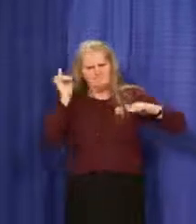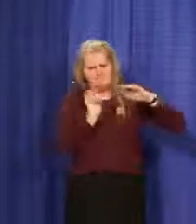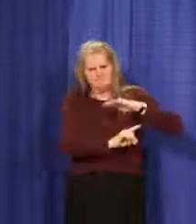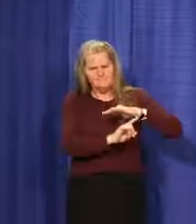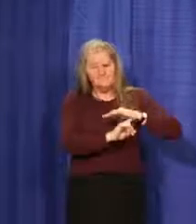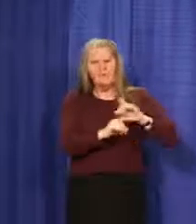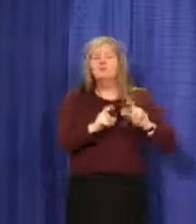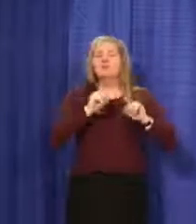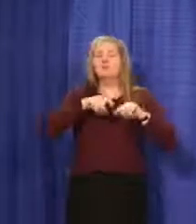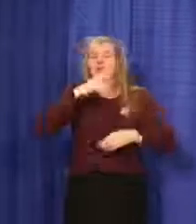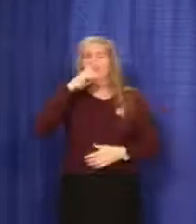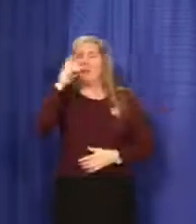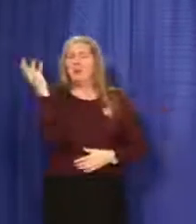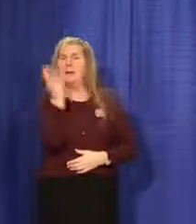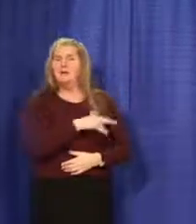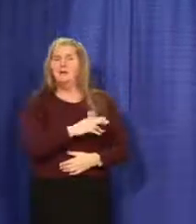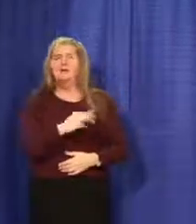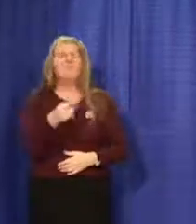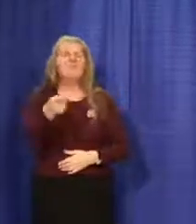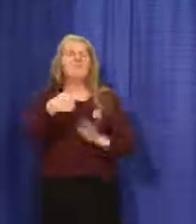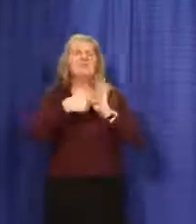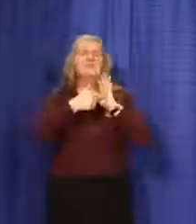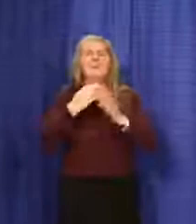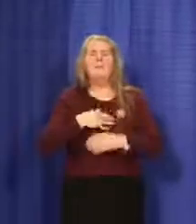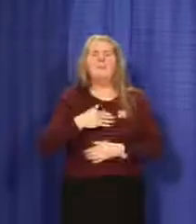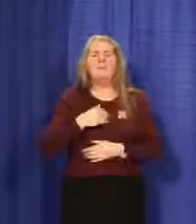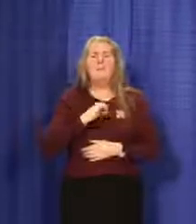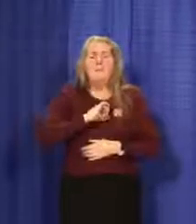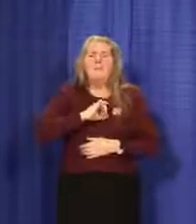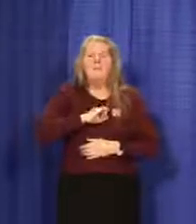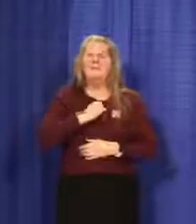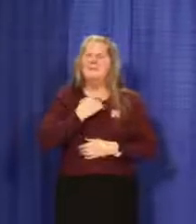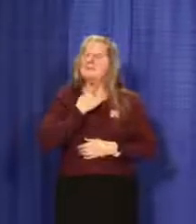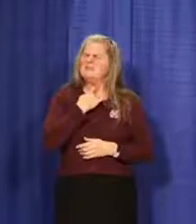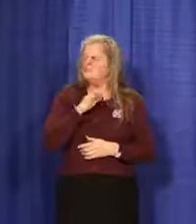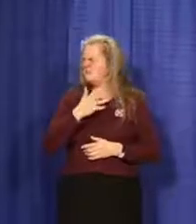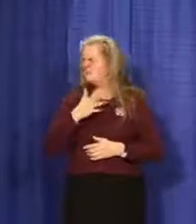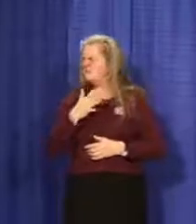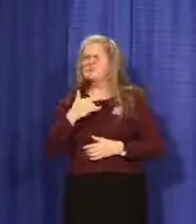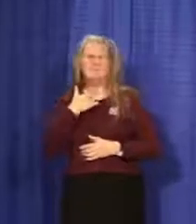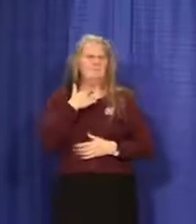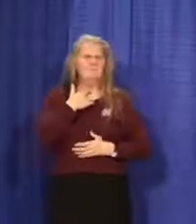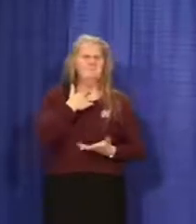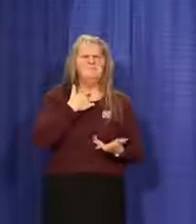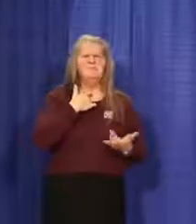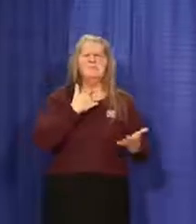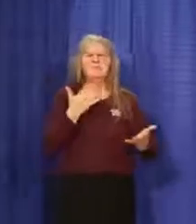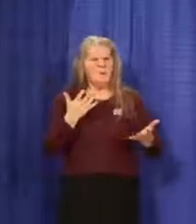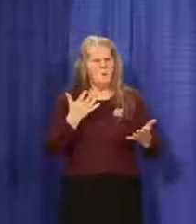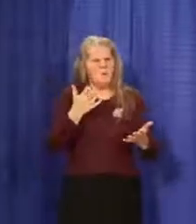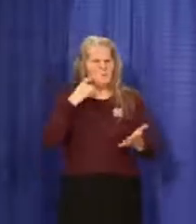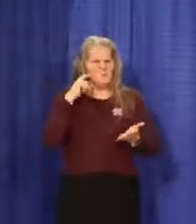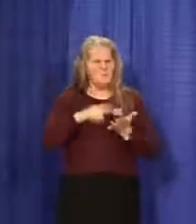to overlook whether you find yourself with a slight cough or an unusual tickle in your throat.